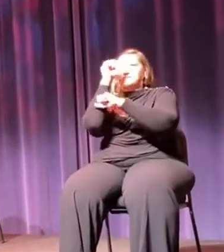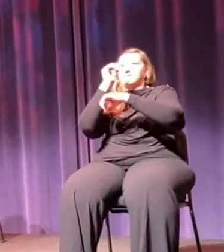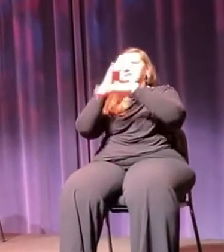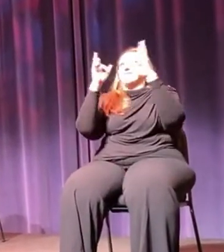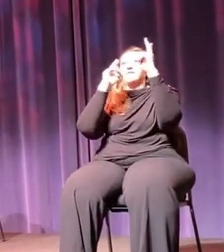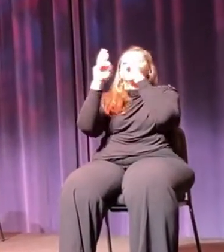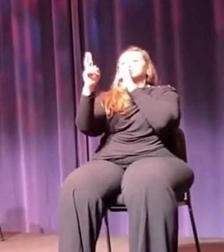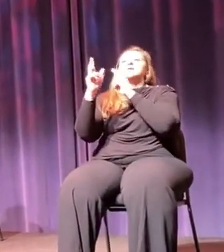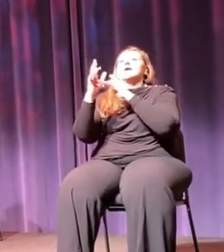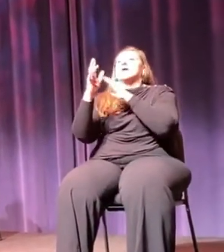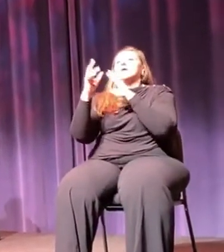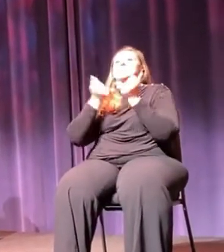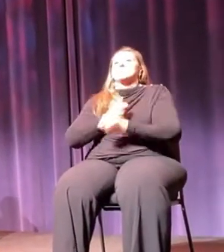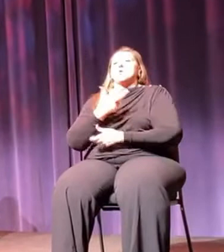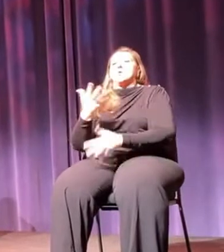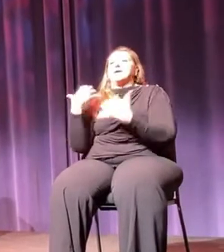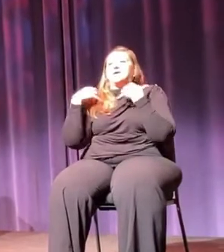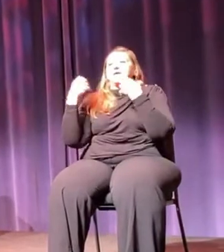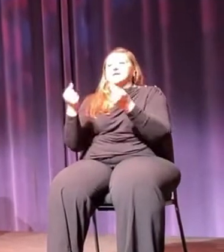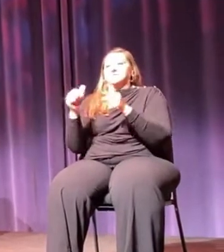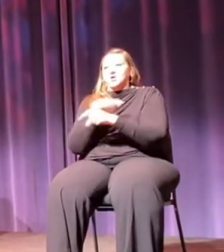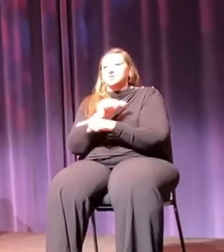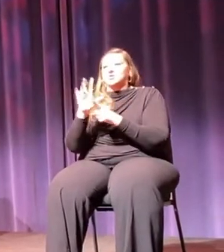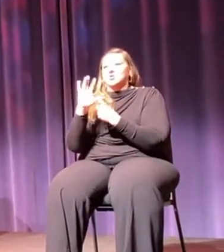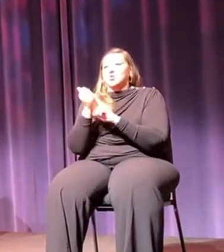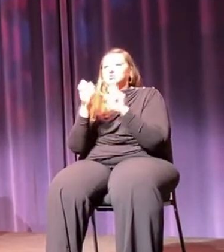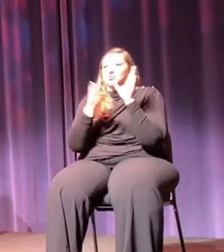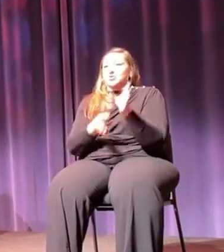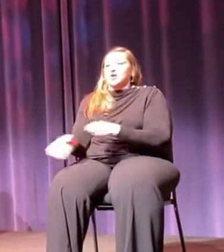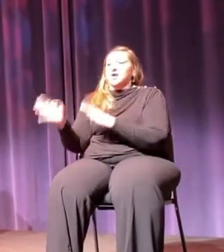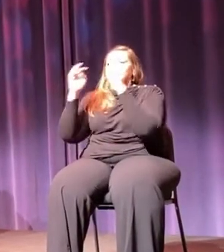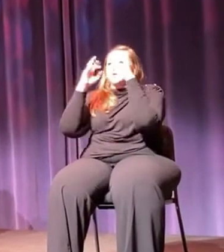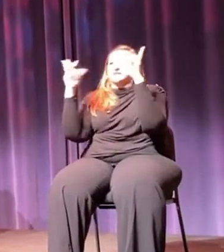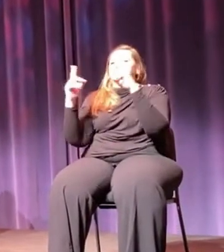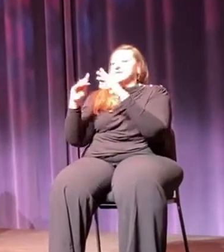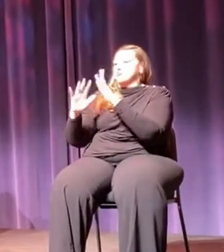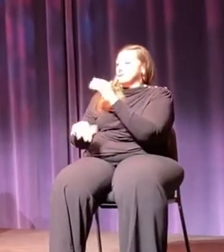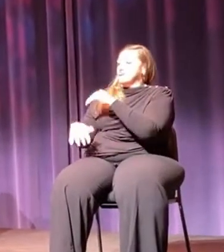healing practitioner, cultural organizer, an educator raised on Lenape Land, Brooklyn, NY.